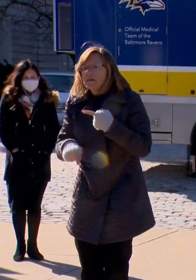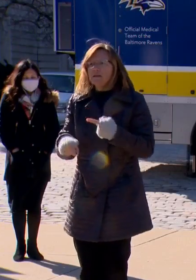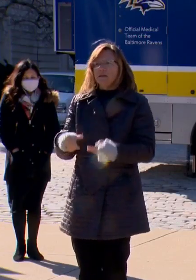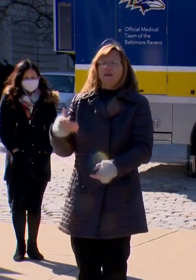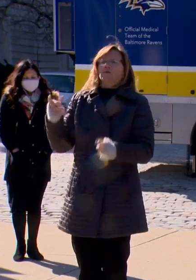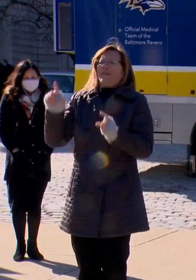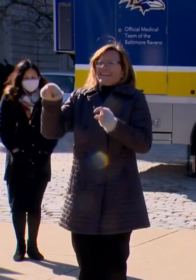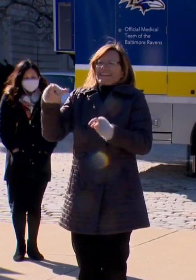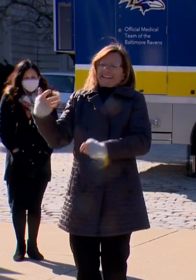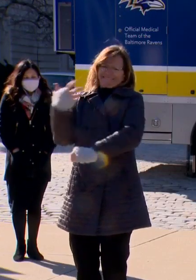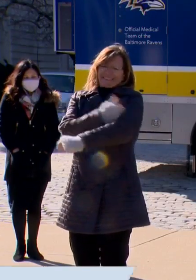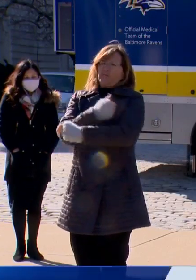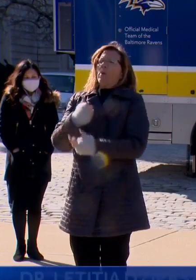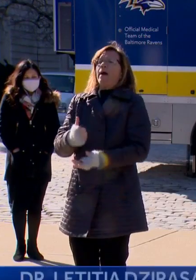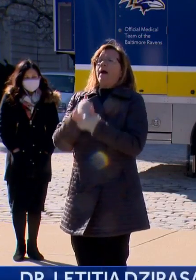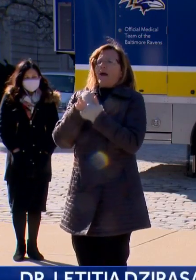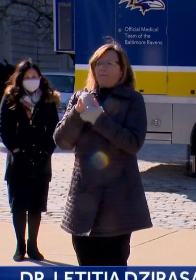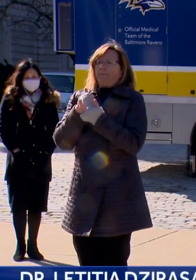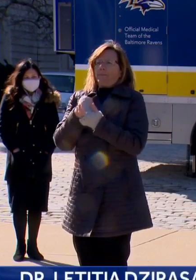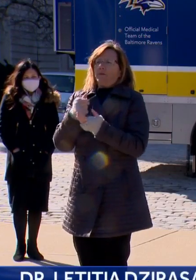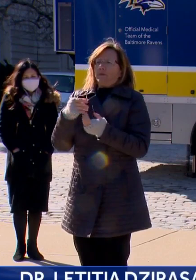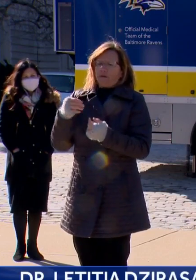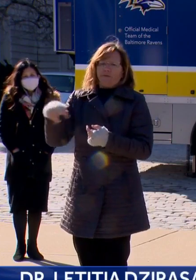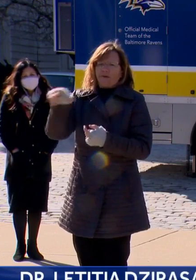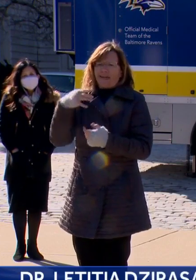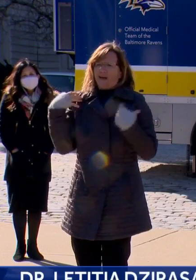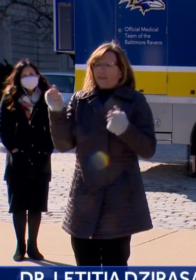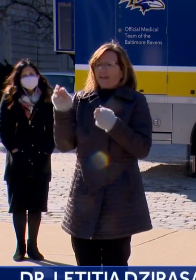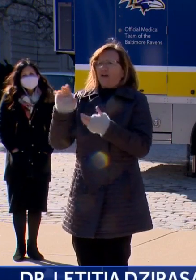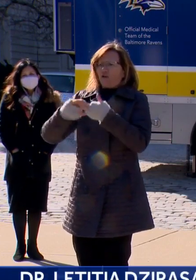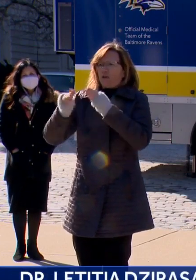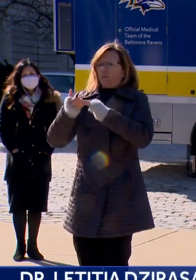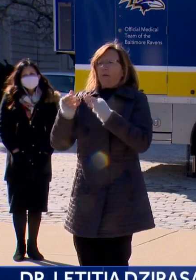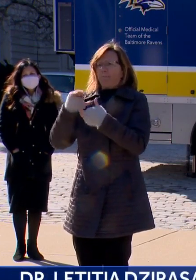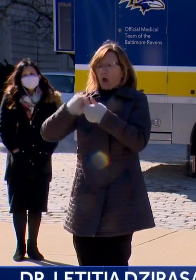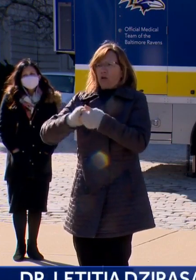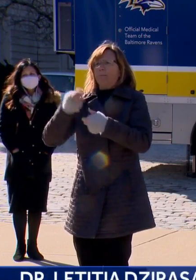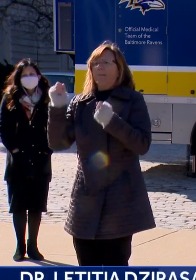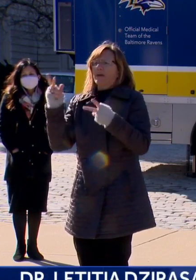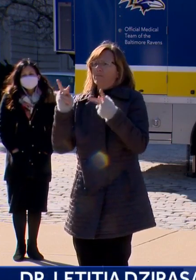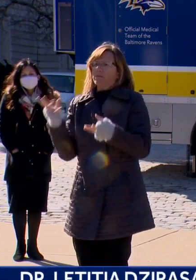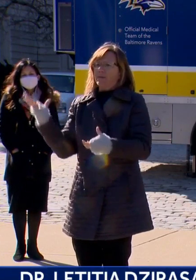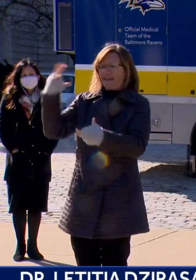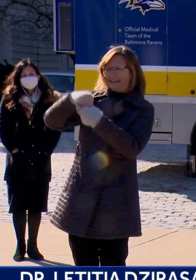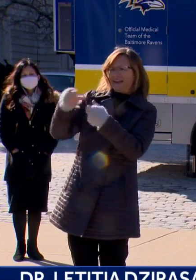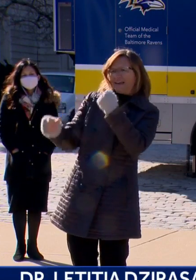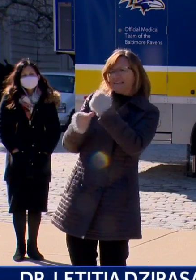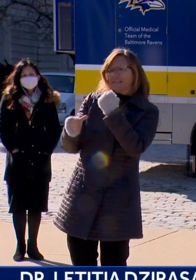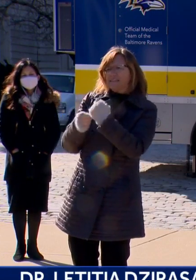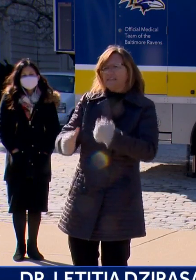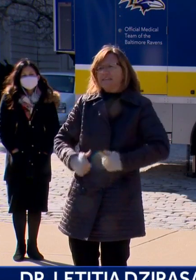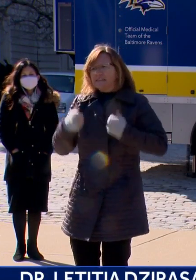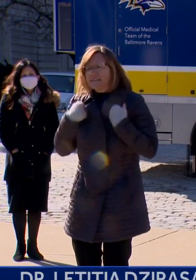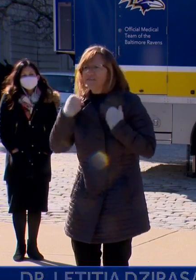ALL-OUT EFFORT IS SUPPLY. WITH THE HELP OF OU HEALTHCARE PARTNERS, OLDER ADULTS AND MANY BALTIMORE CITY INDEPENDENT AND ASSISTED LIVIN